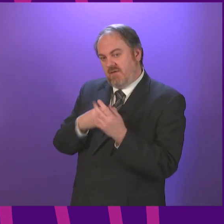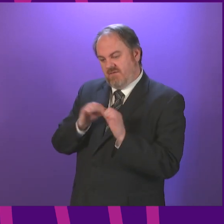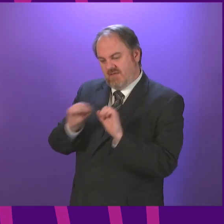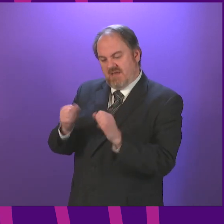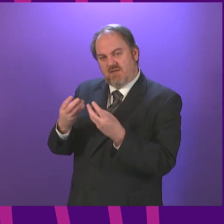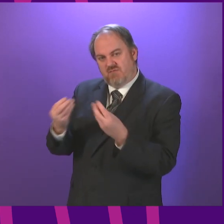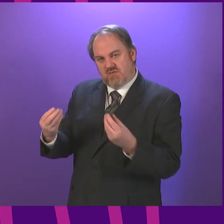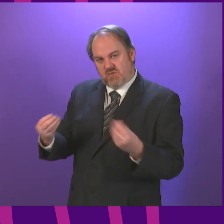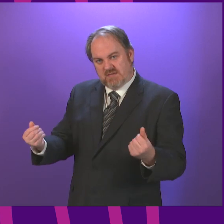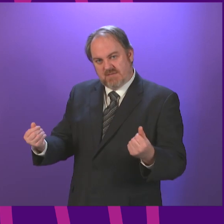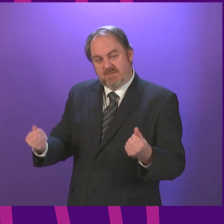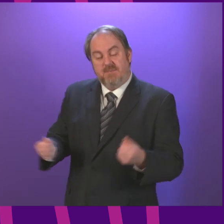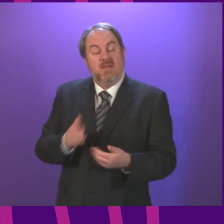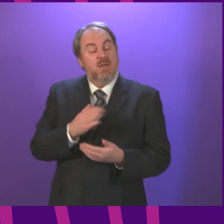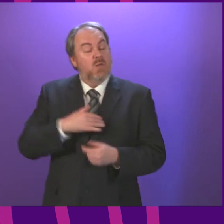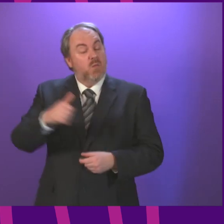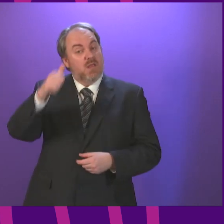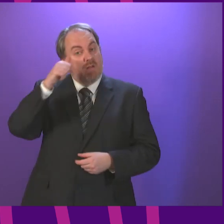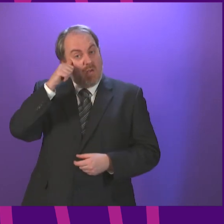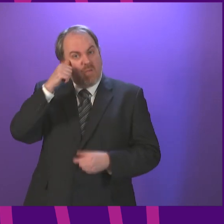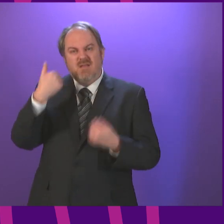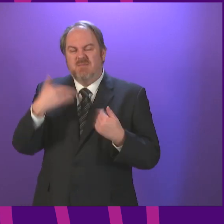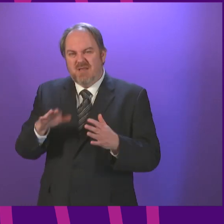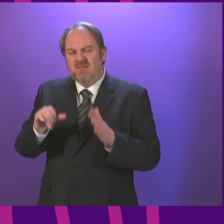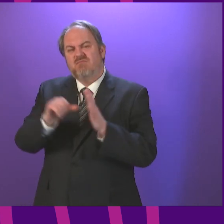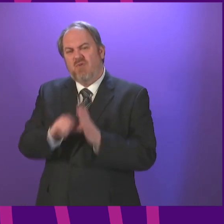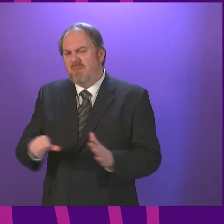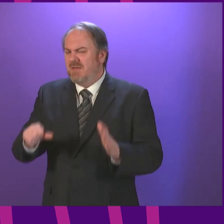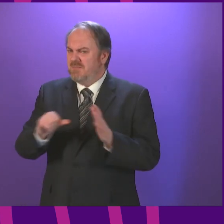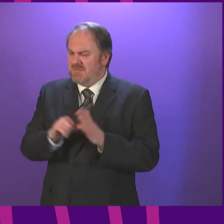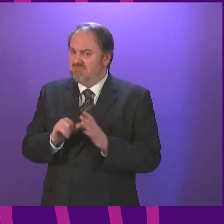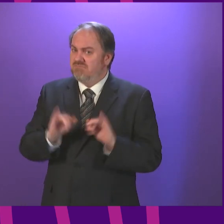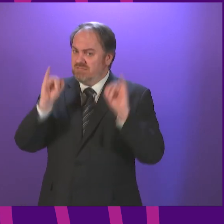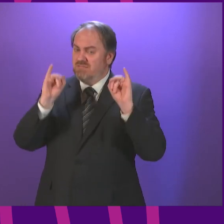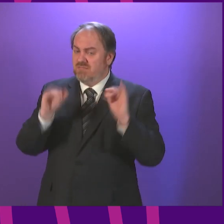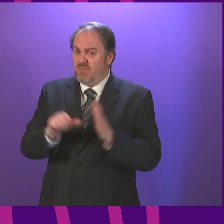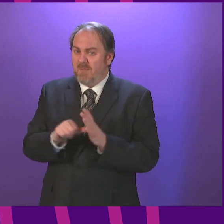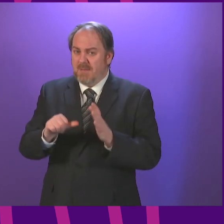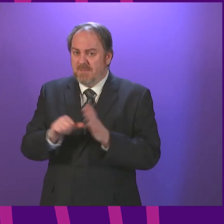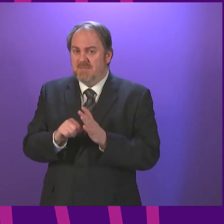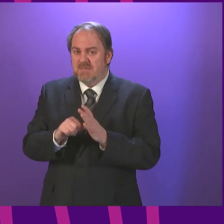Serious difficulties have been posed for companies, individuals and the public sector—as we